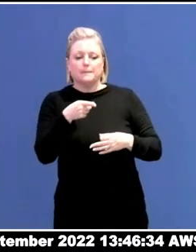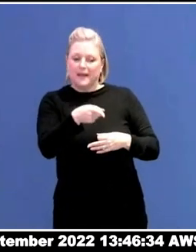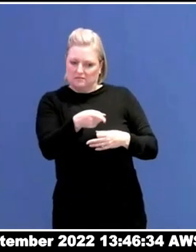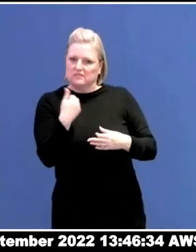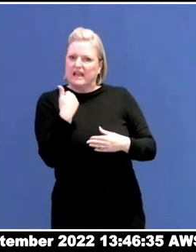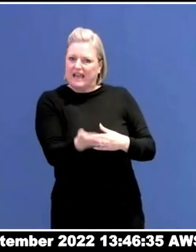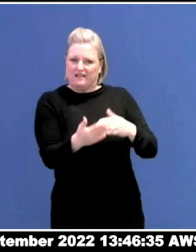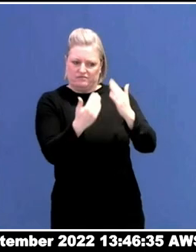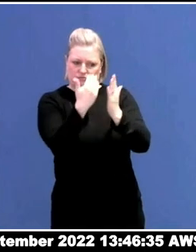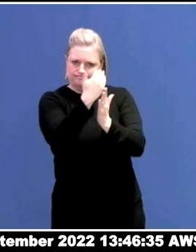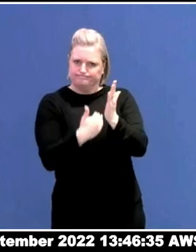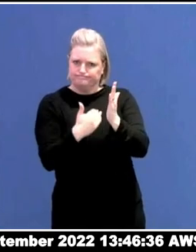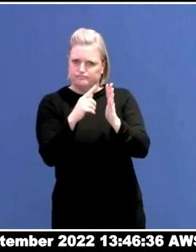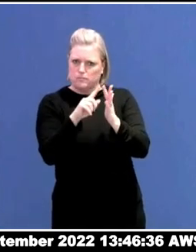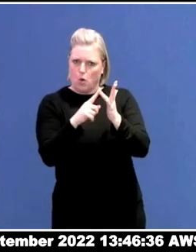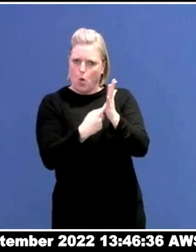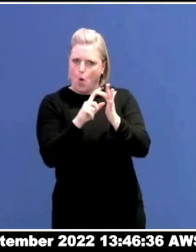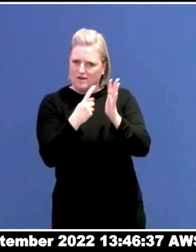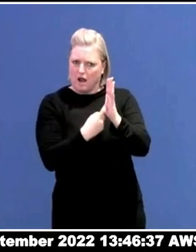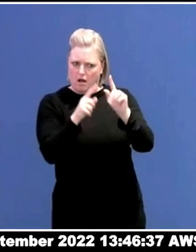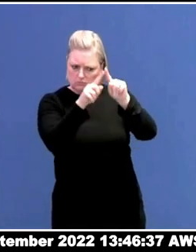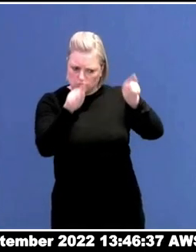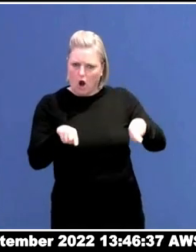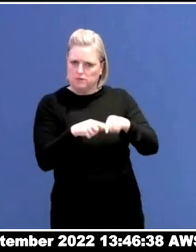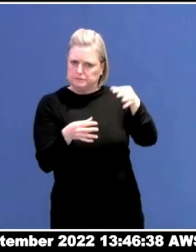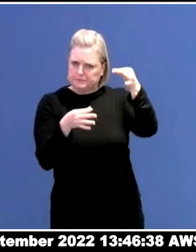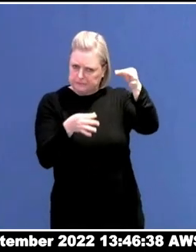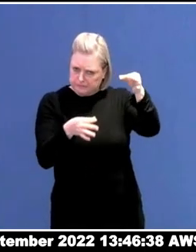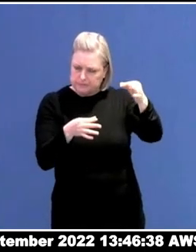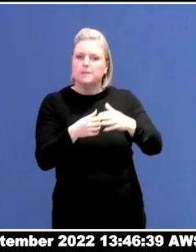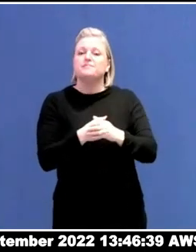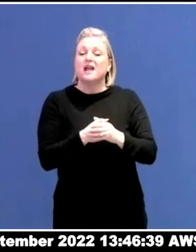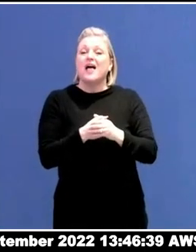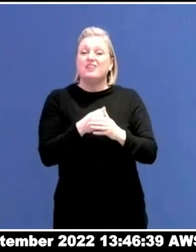and it would have recommendations from that expert about what needs to be implemented.